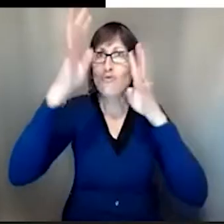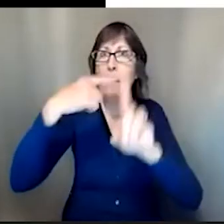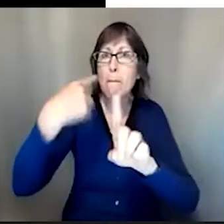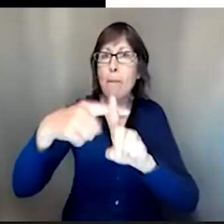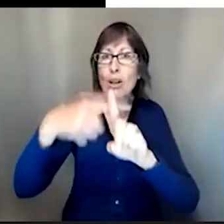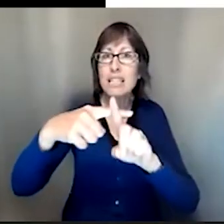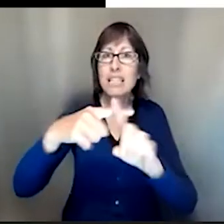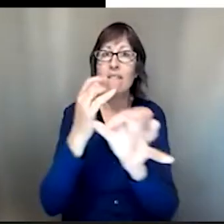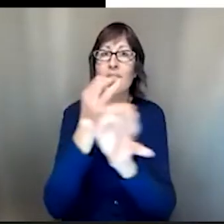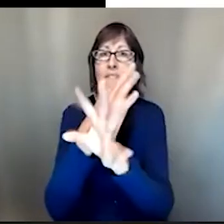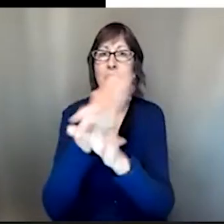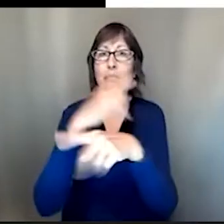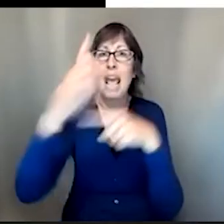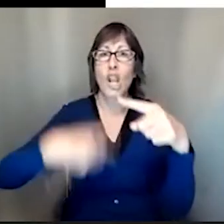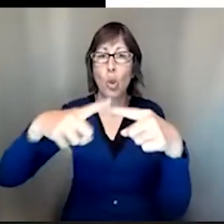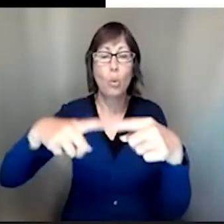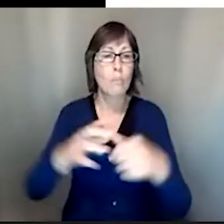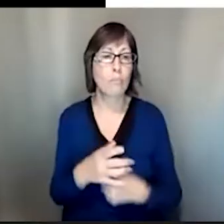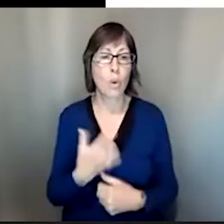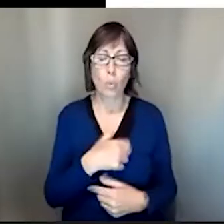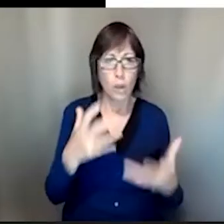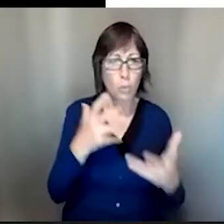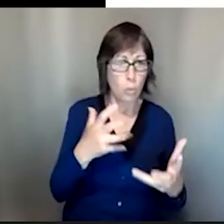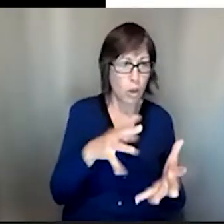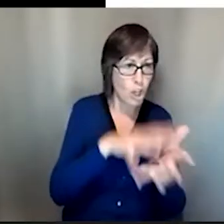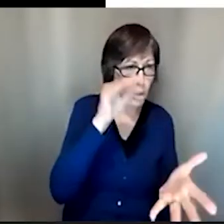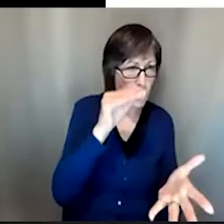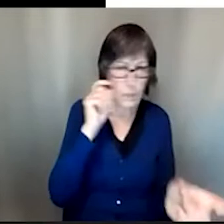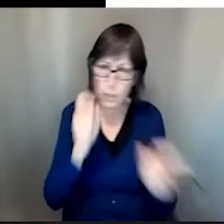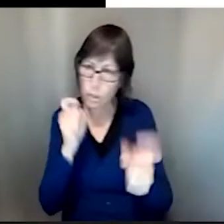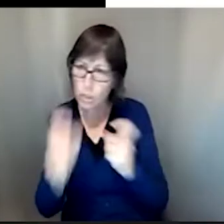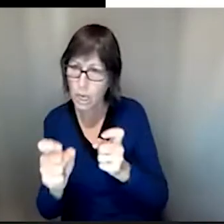we run a program we try to learn and adjust. It isn’t about doing everything perfectly